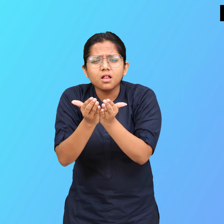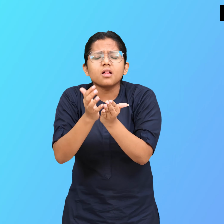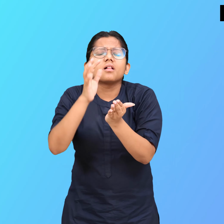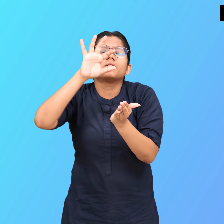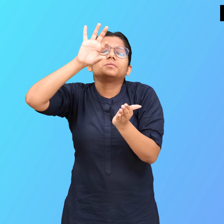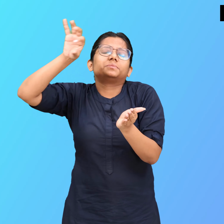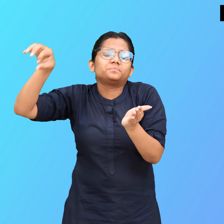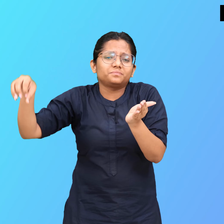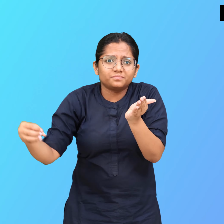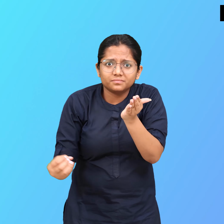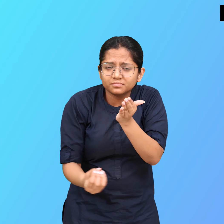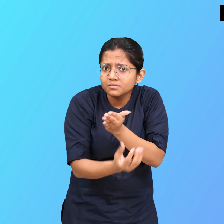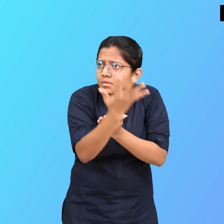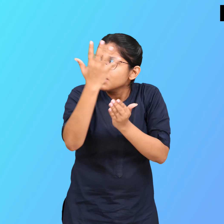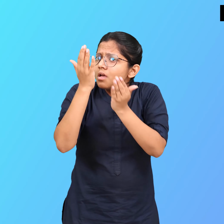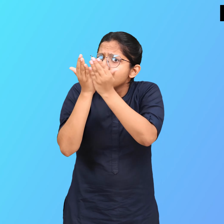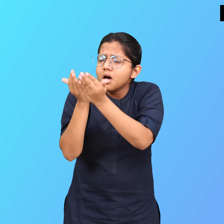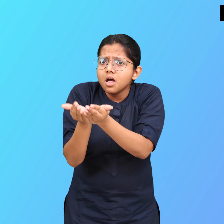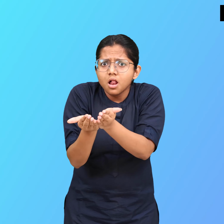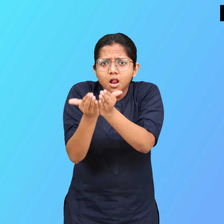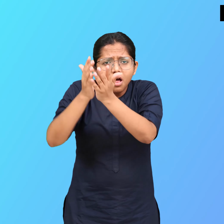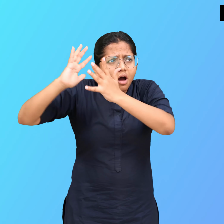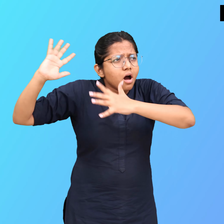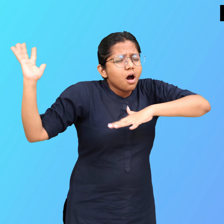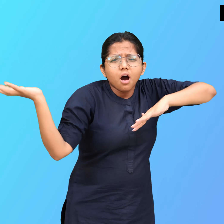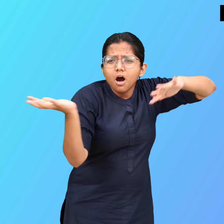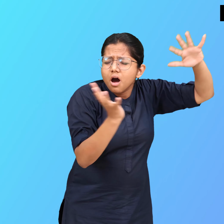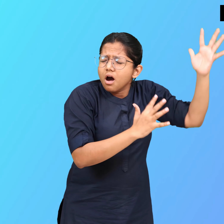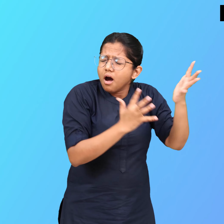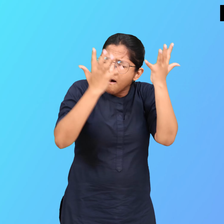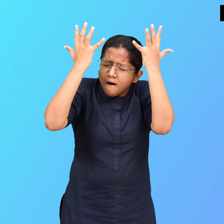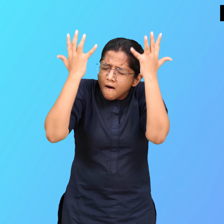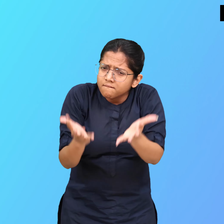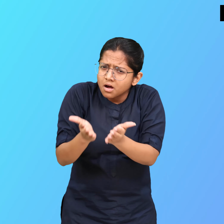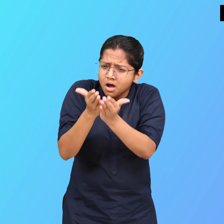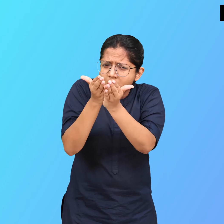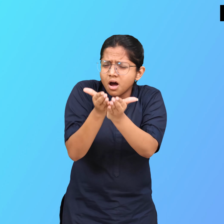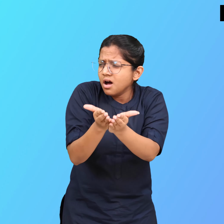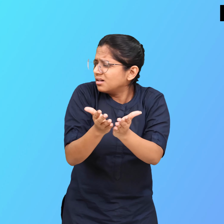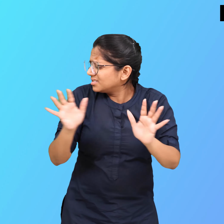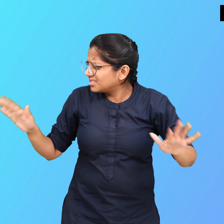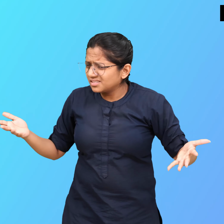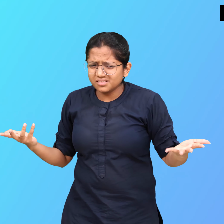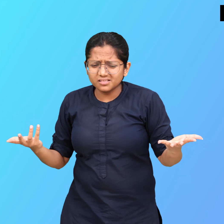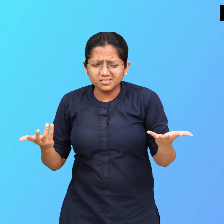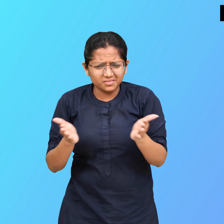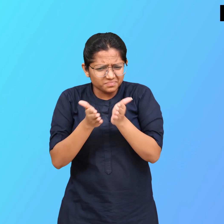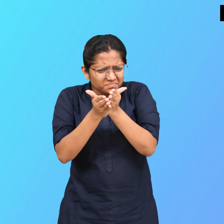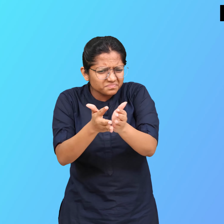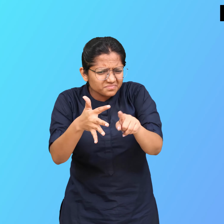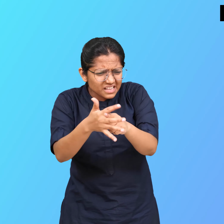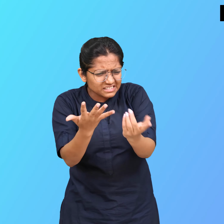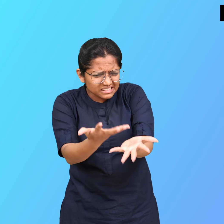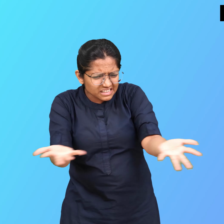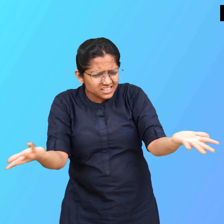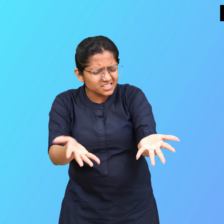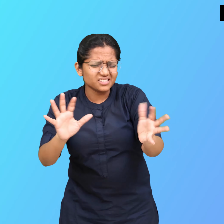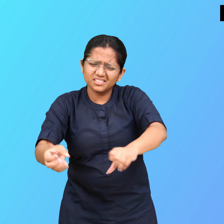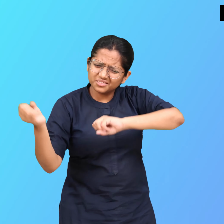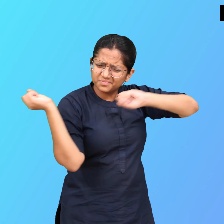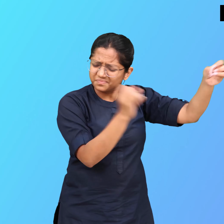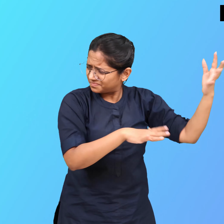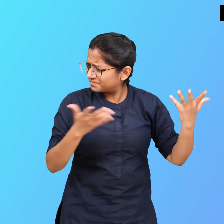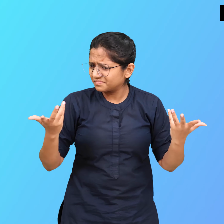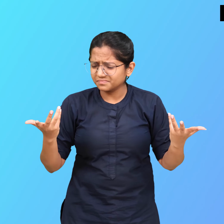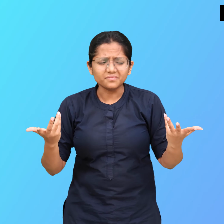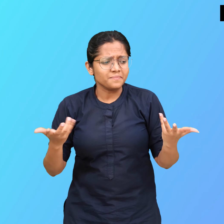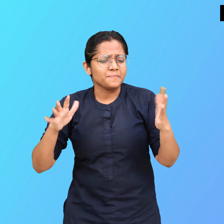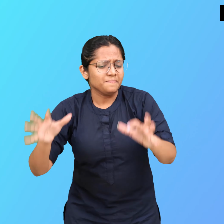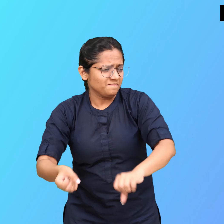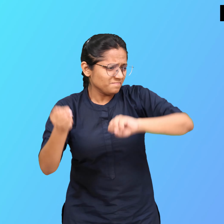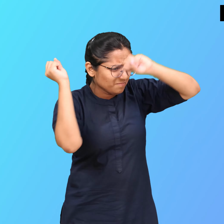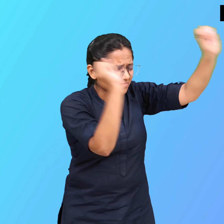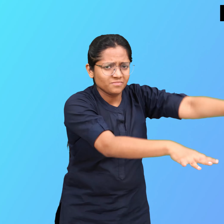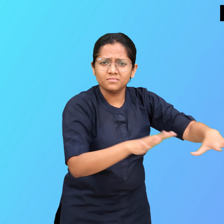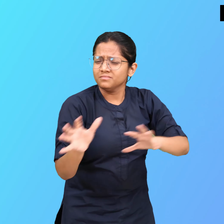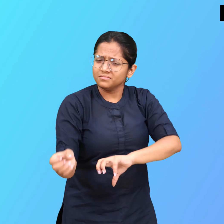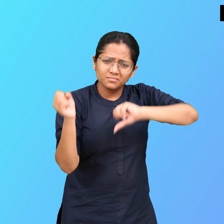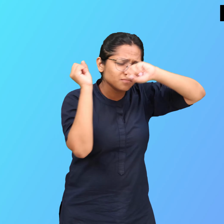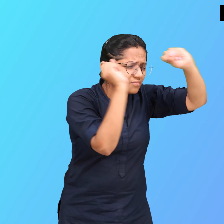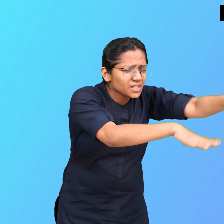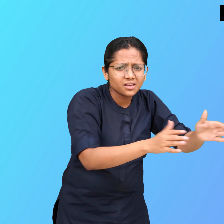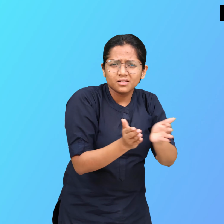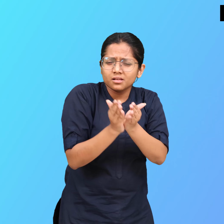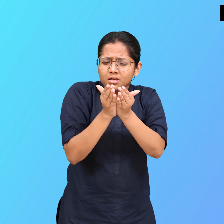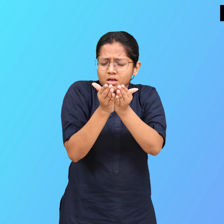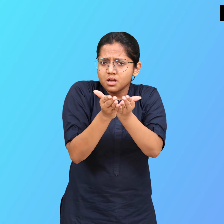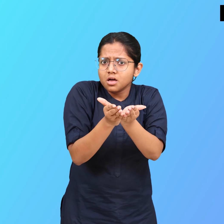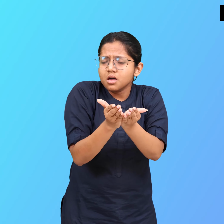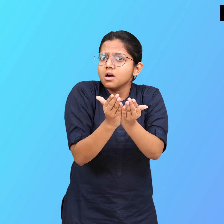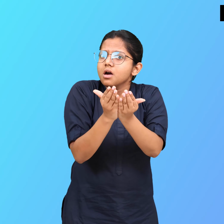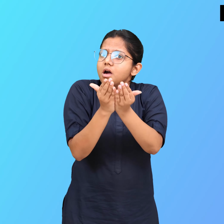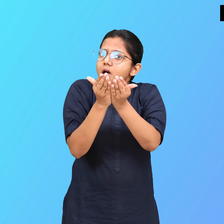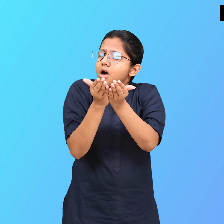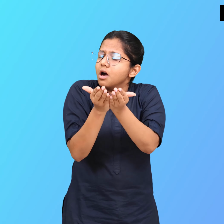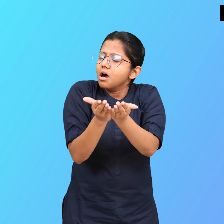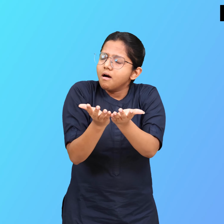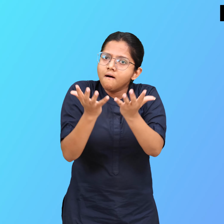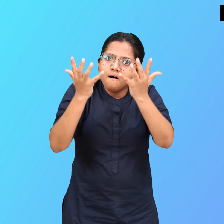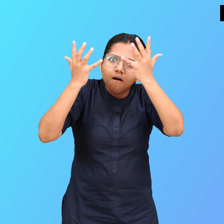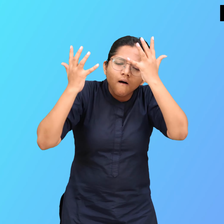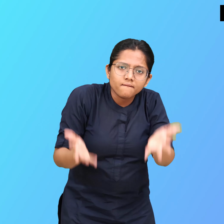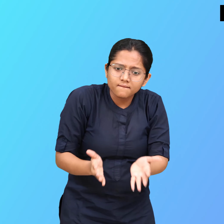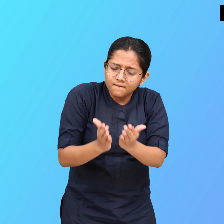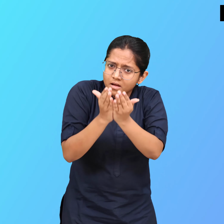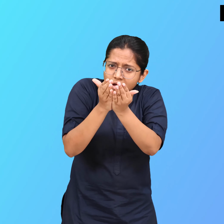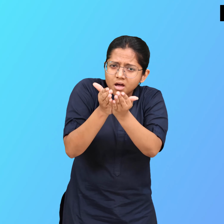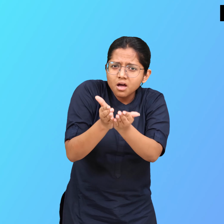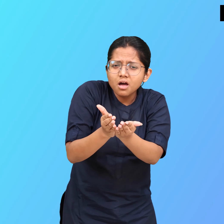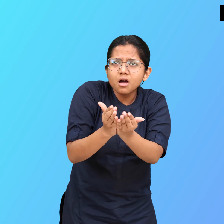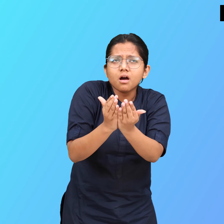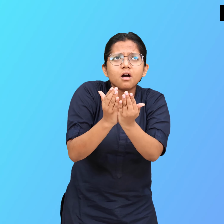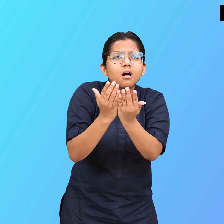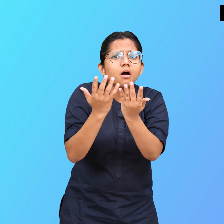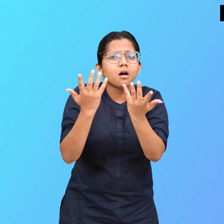A day later they threw out the ship’s equipment.